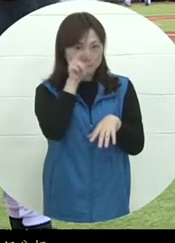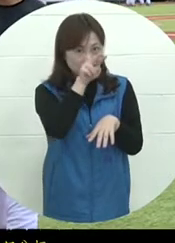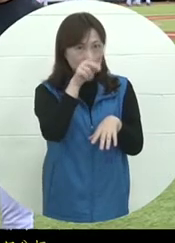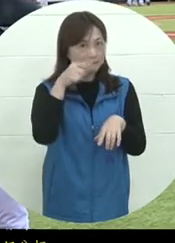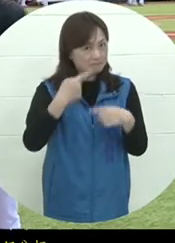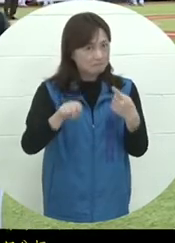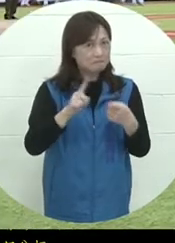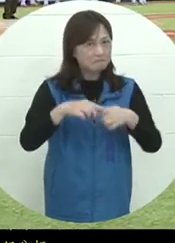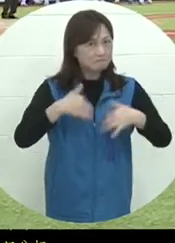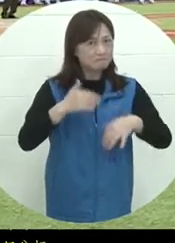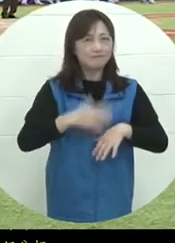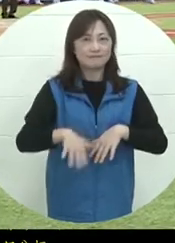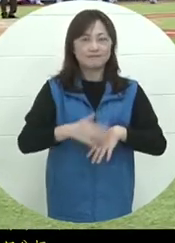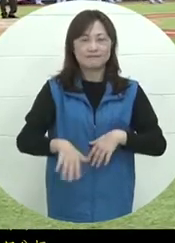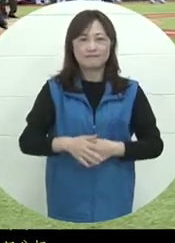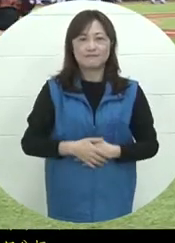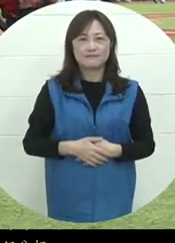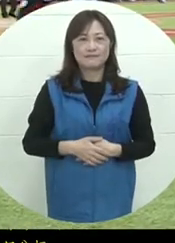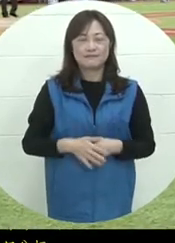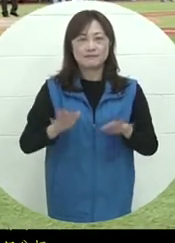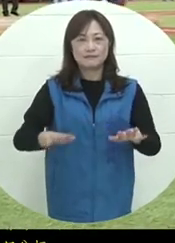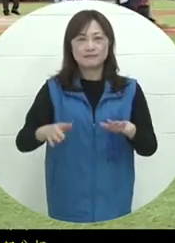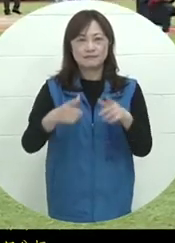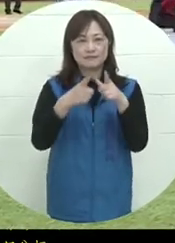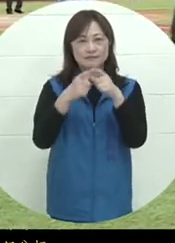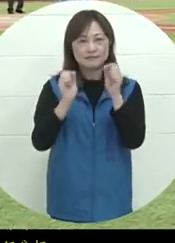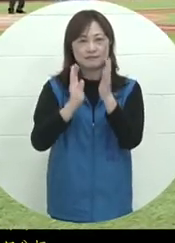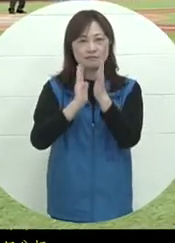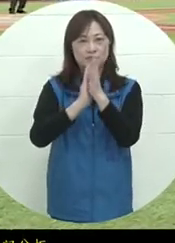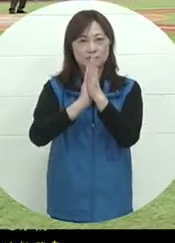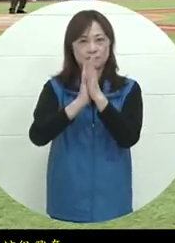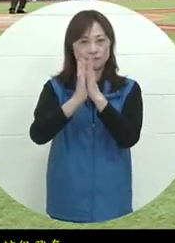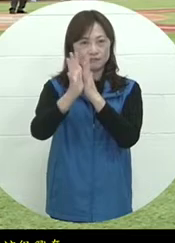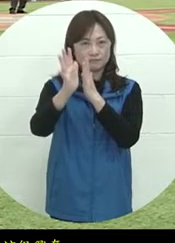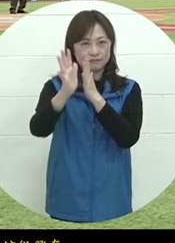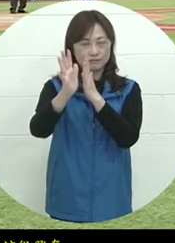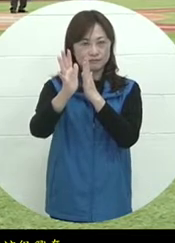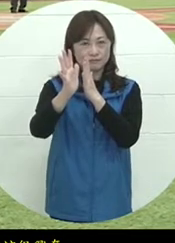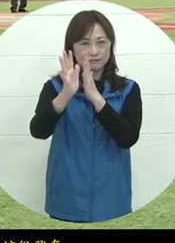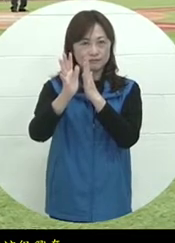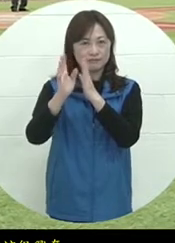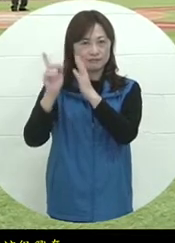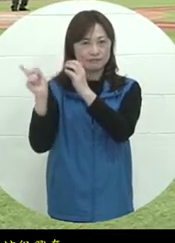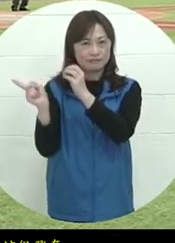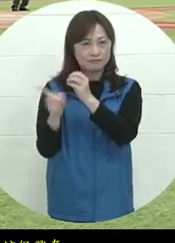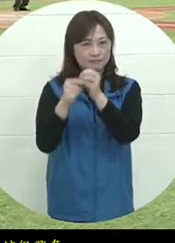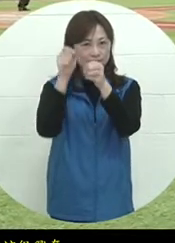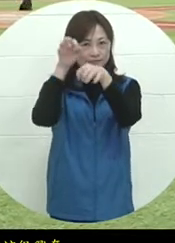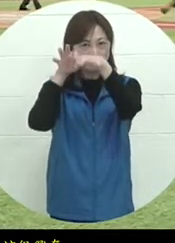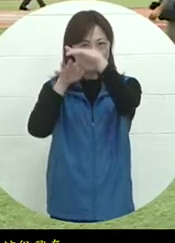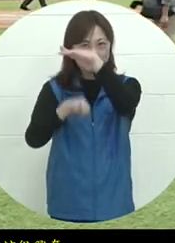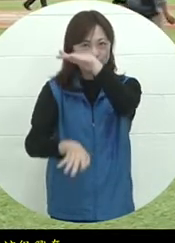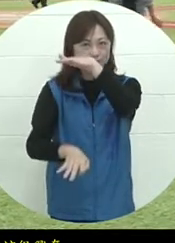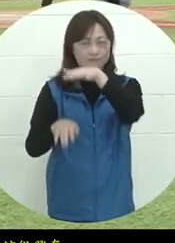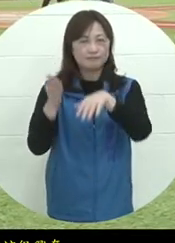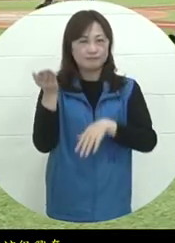so that they can see the starting lineup arranged by the Japanese team to open the game today. The first batsman of the Tornado is Yodoyama Sumikai. The